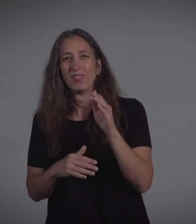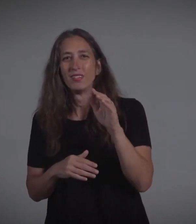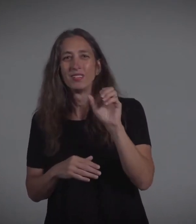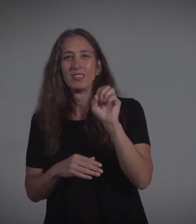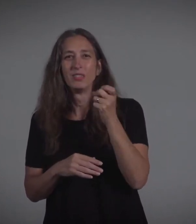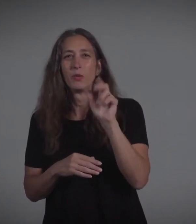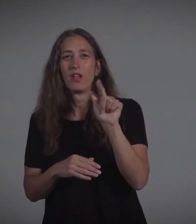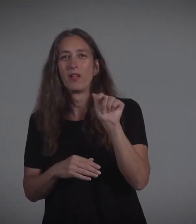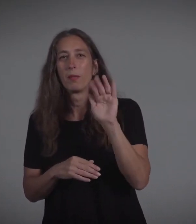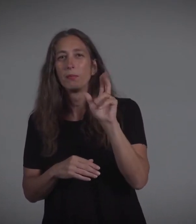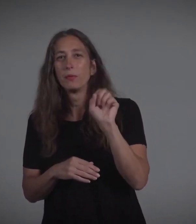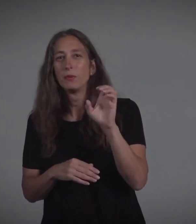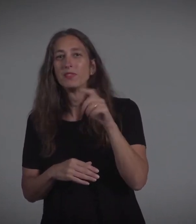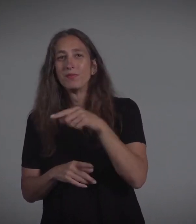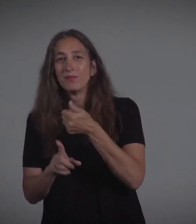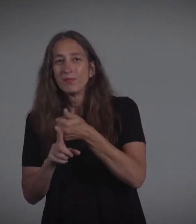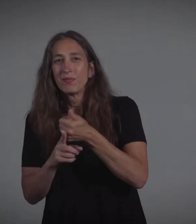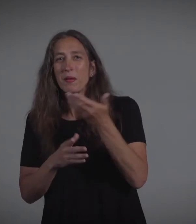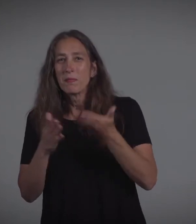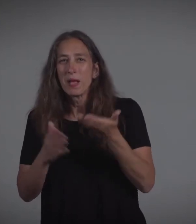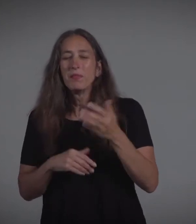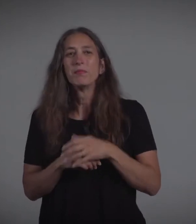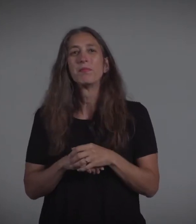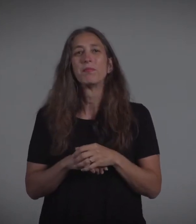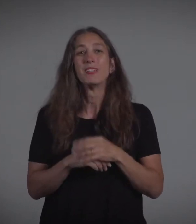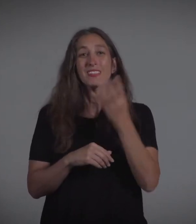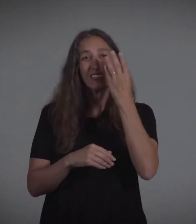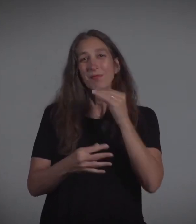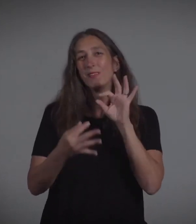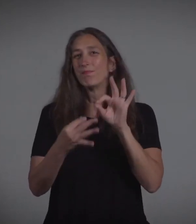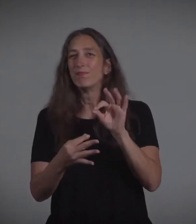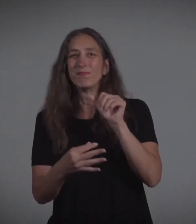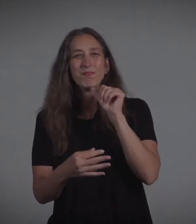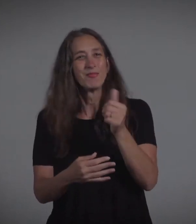Someone who has been sexually abused may have trouble sleeping.